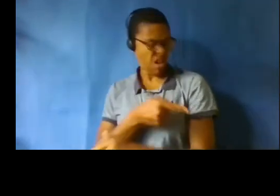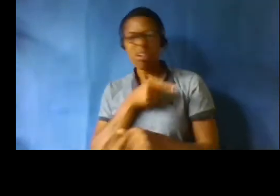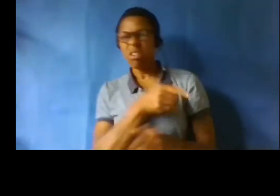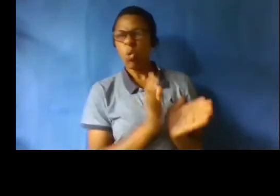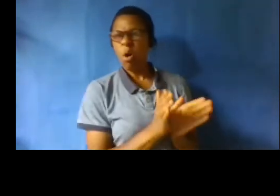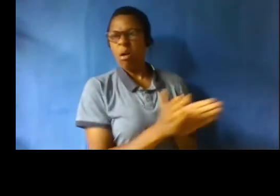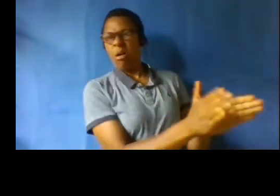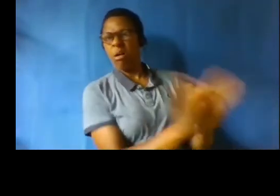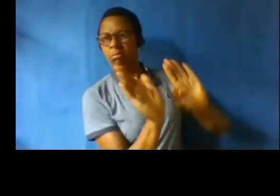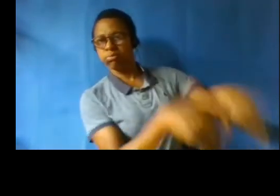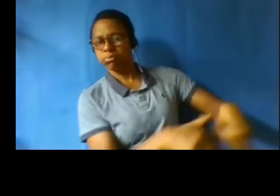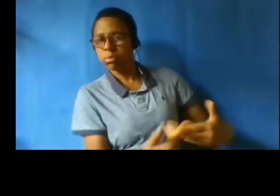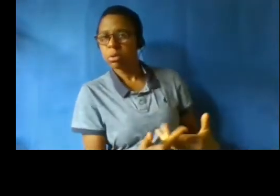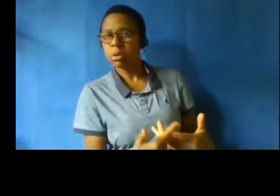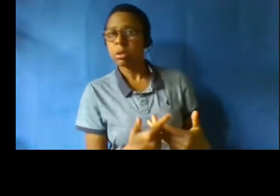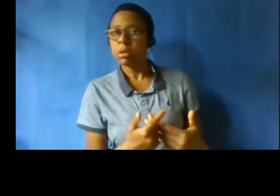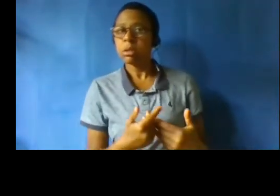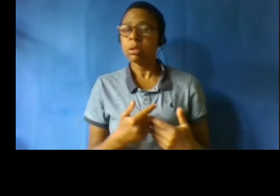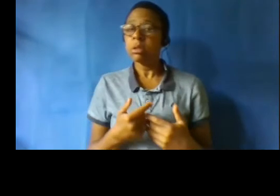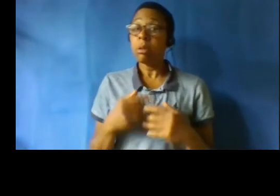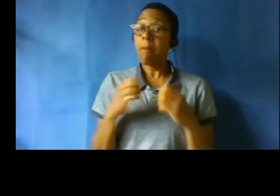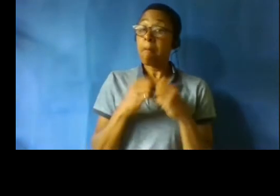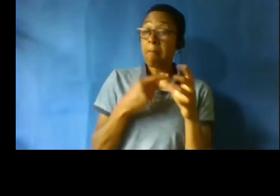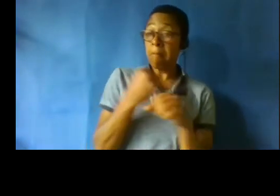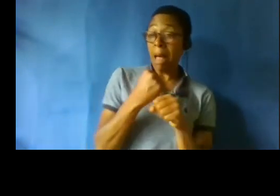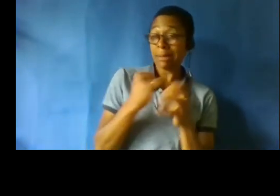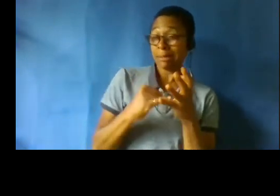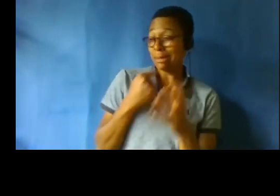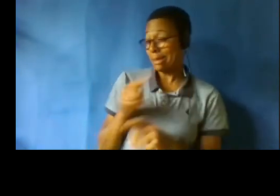limited when held up against the spectrum of total relationality produced